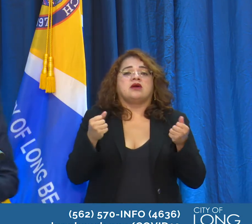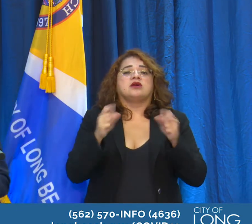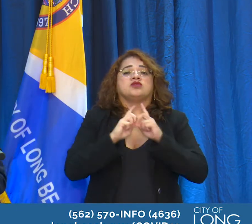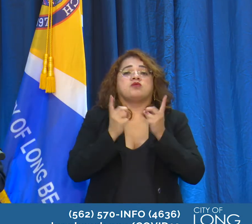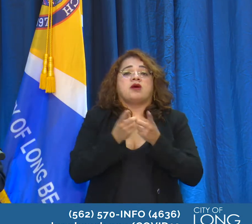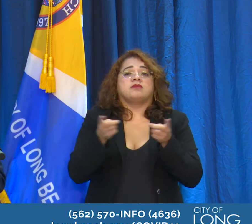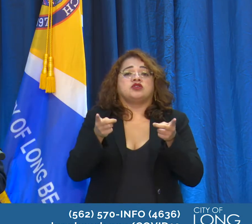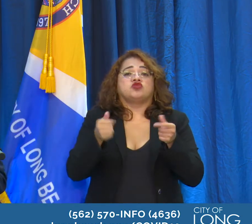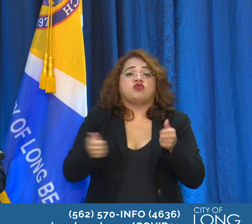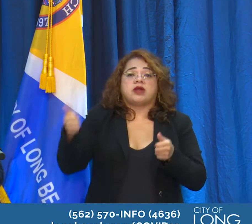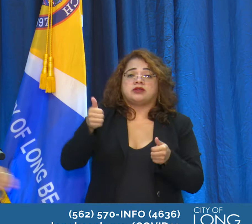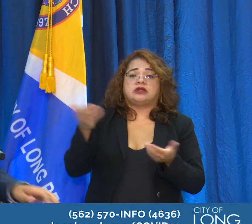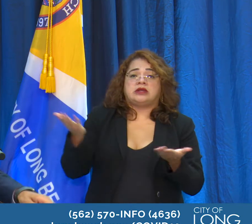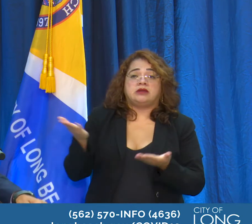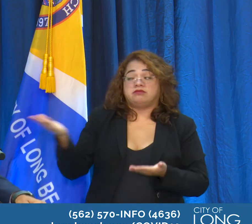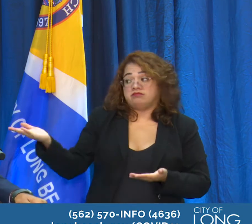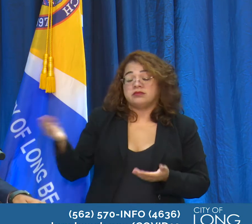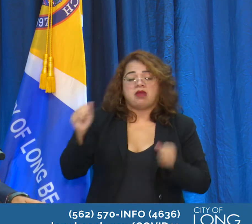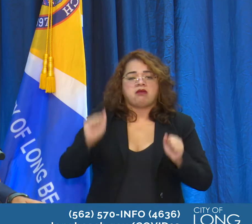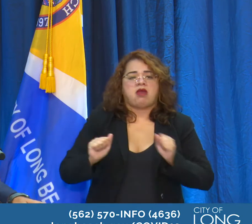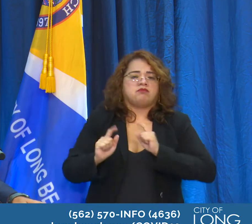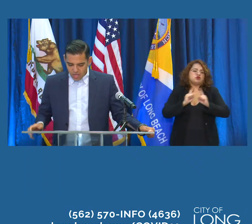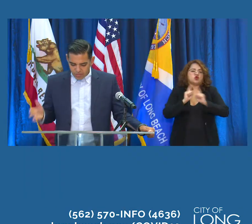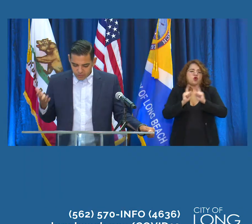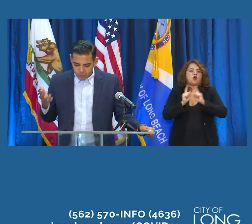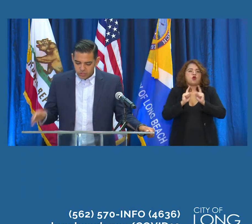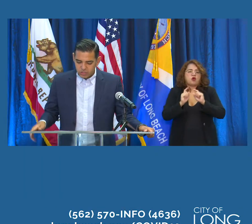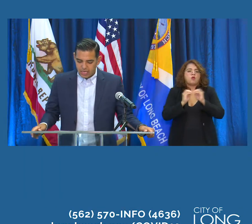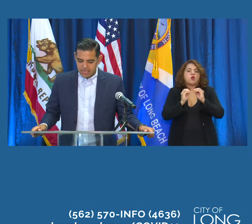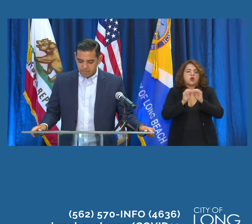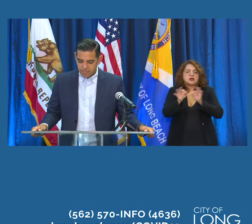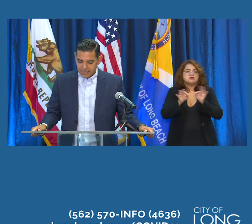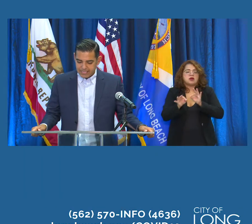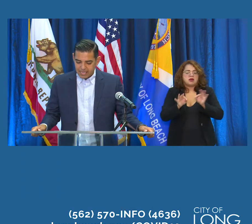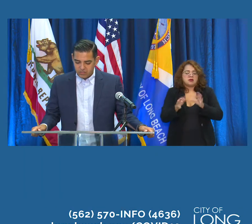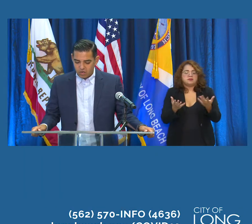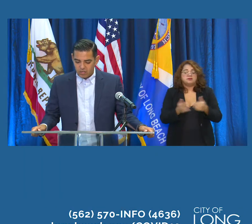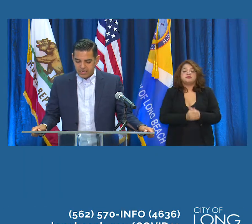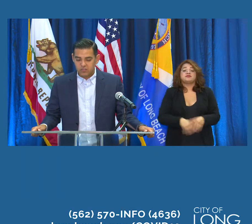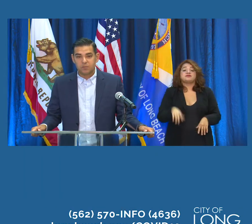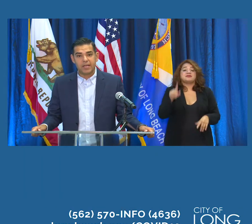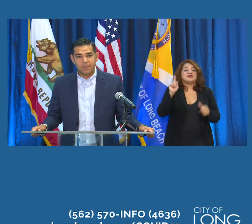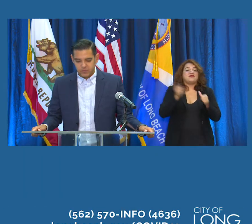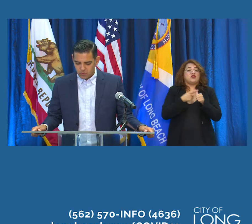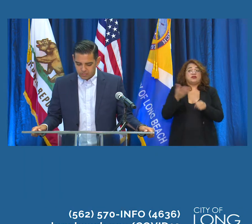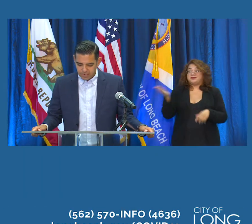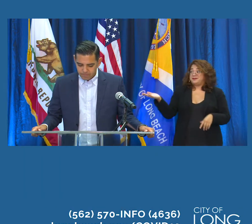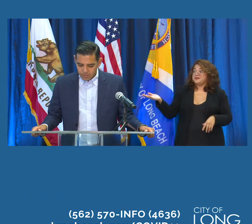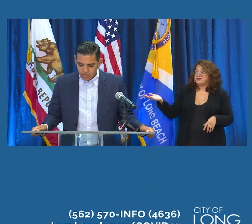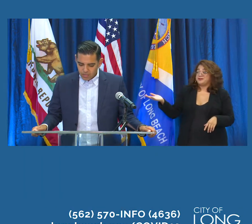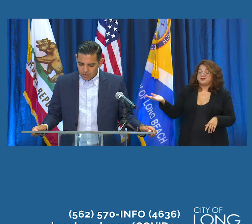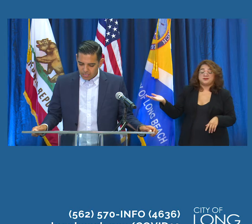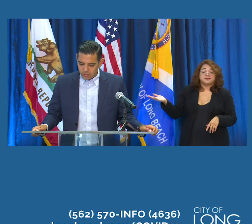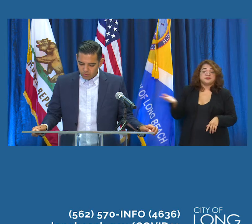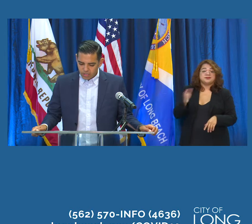But let's go ahead and review our cases. This first slide indicates our cases by episode date.